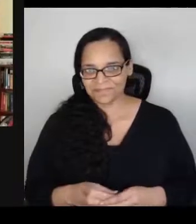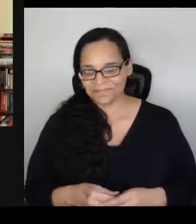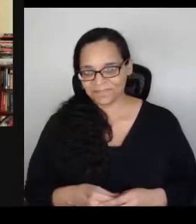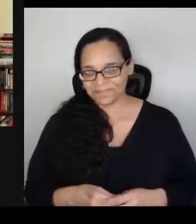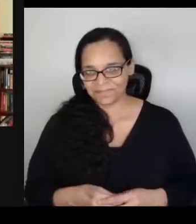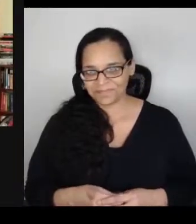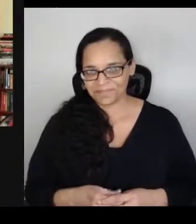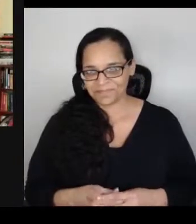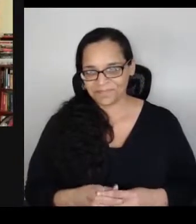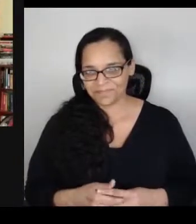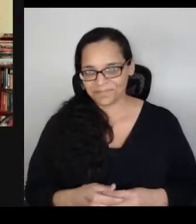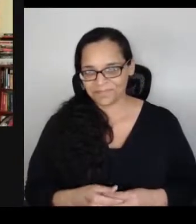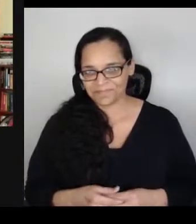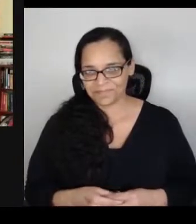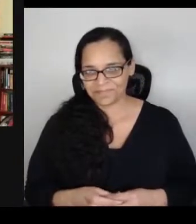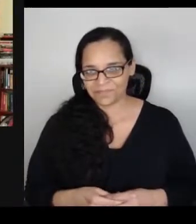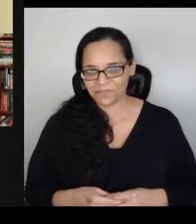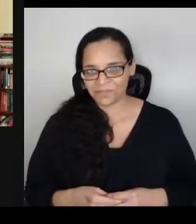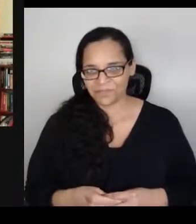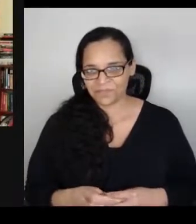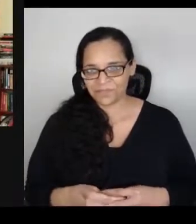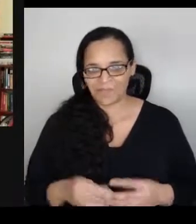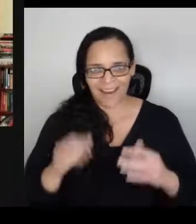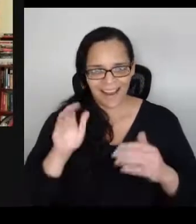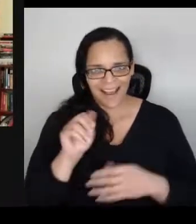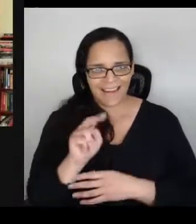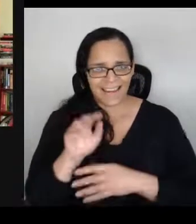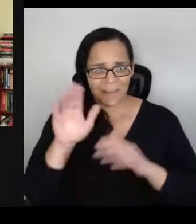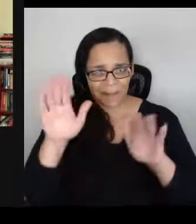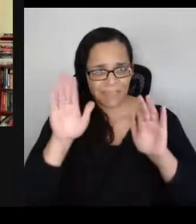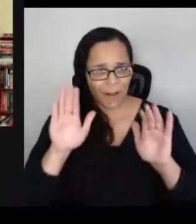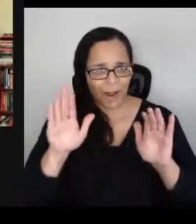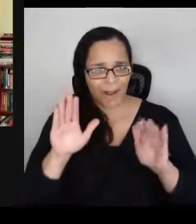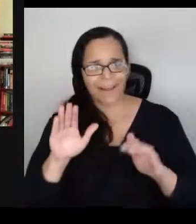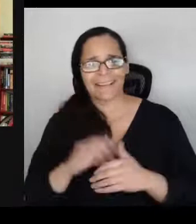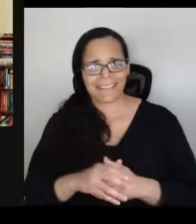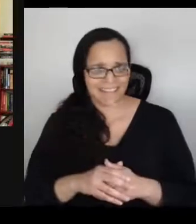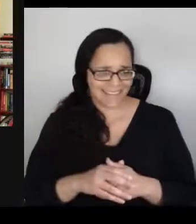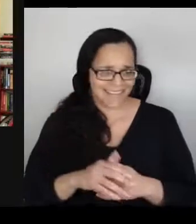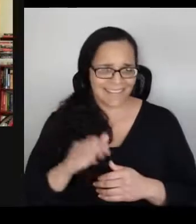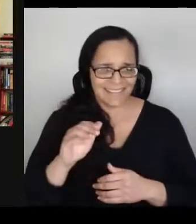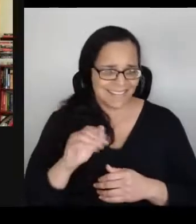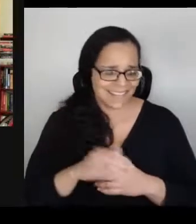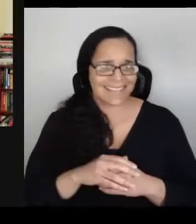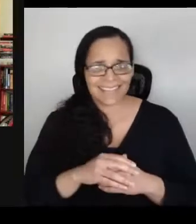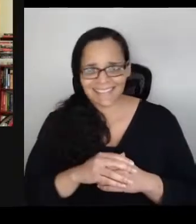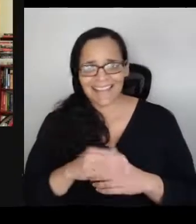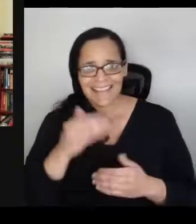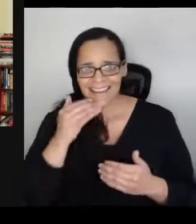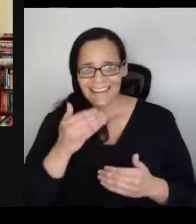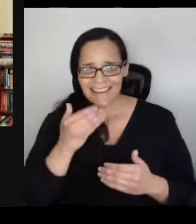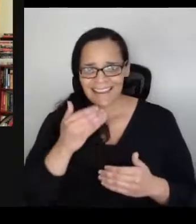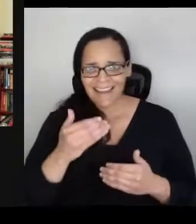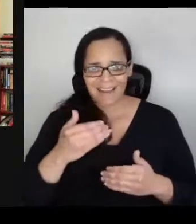Annie, that was incredible, oh my gosh. I was having a great response to your song